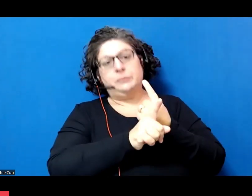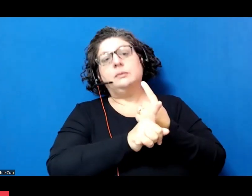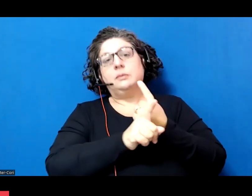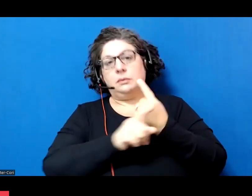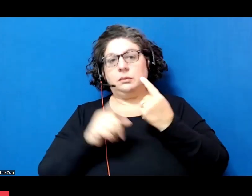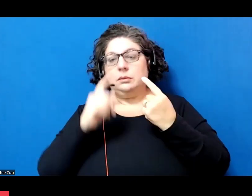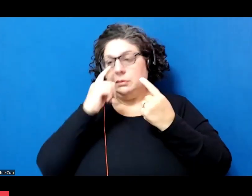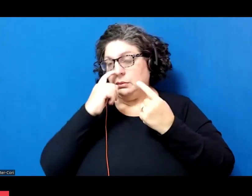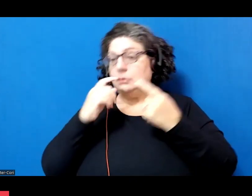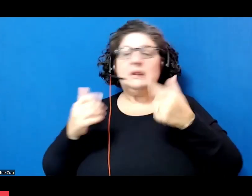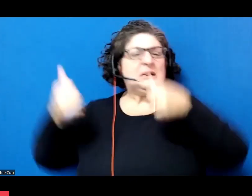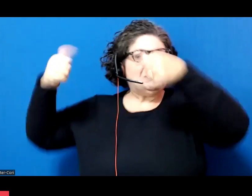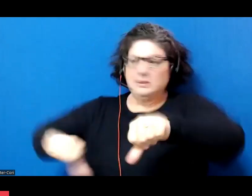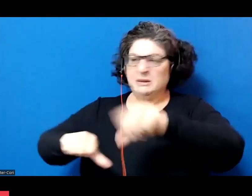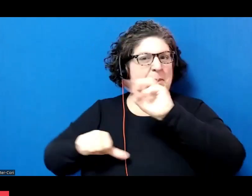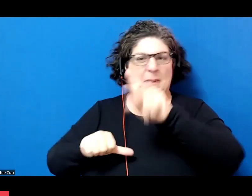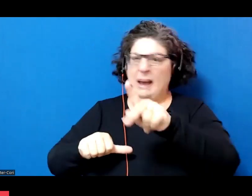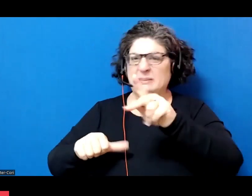and they struck down the map that legislature passed.